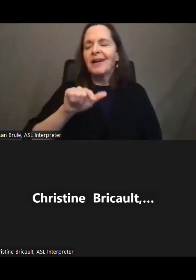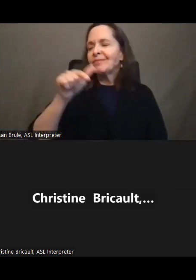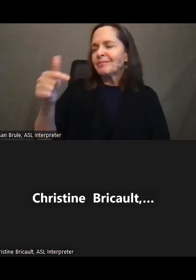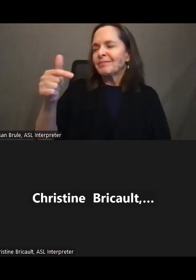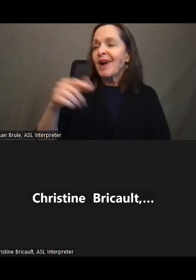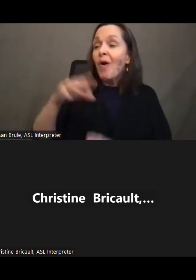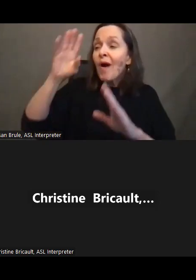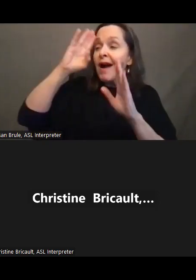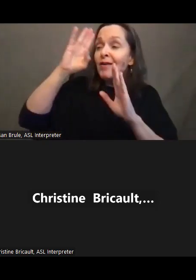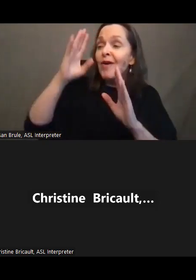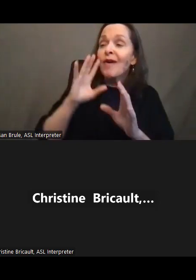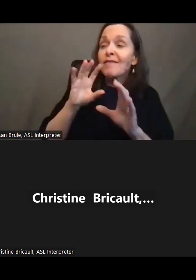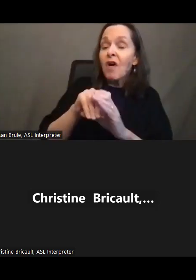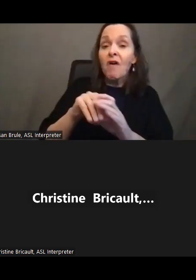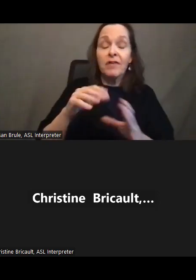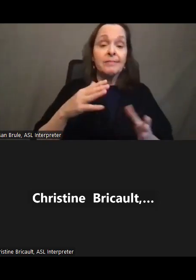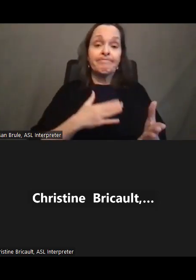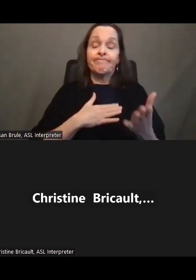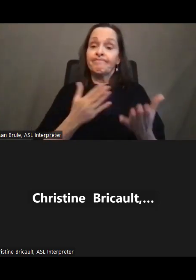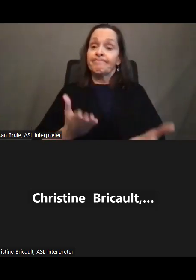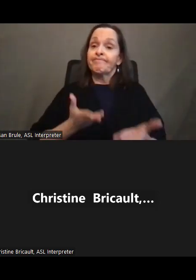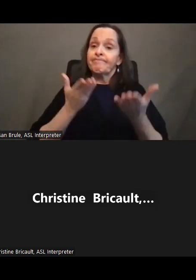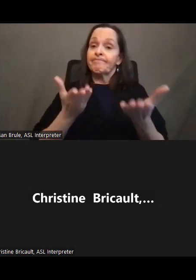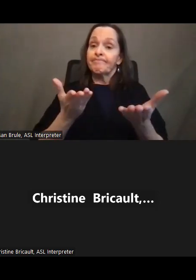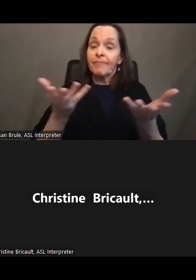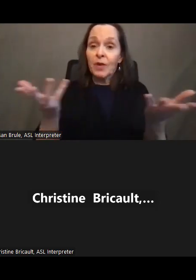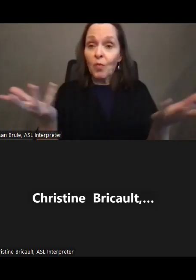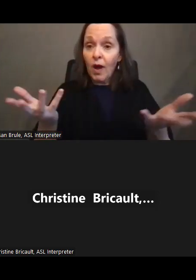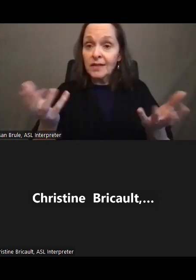What I would suggest is that the historical commission